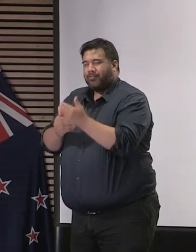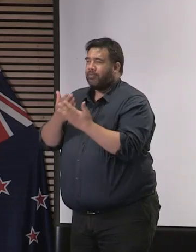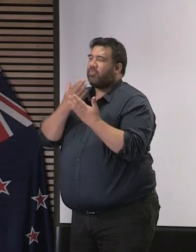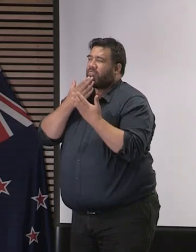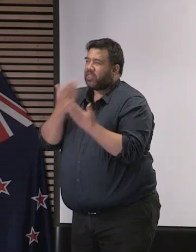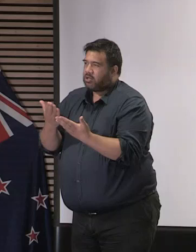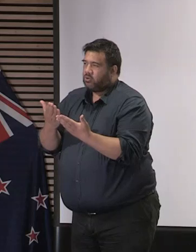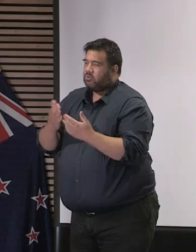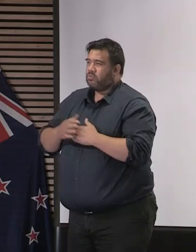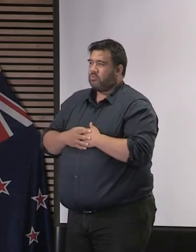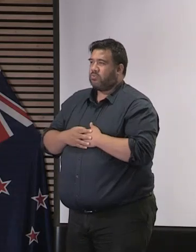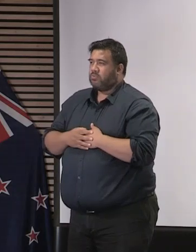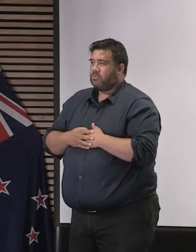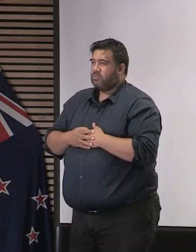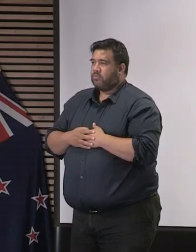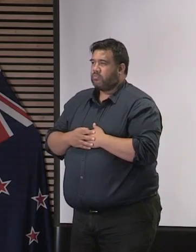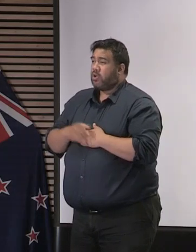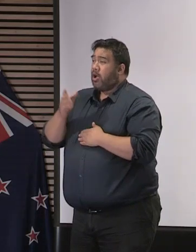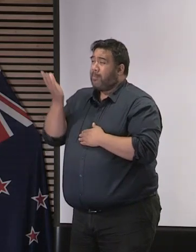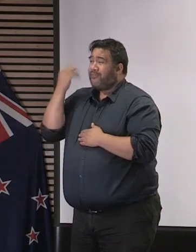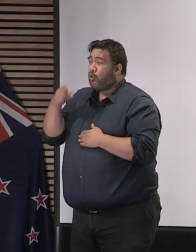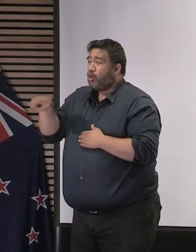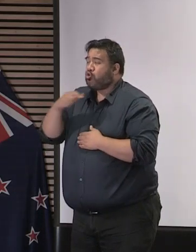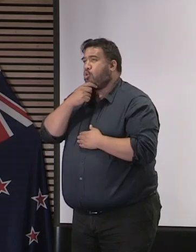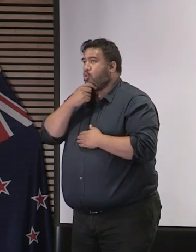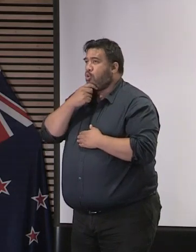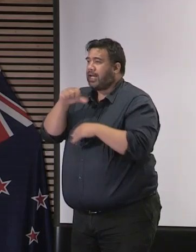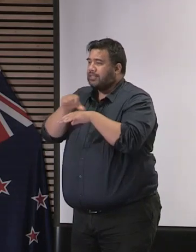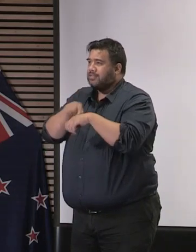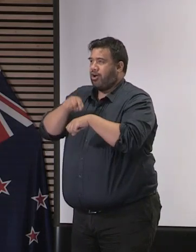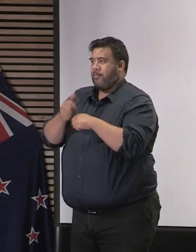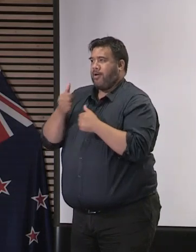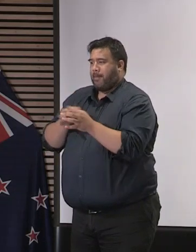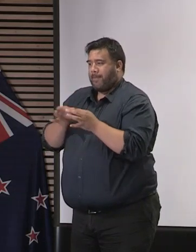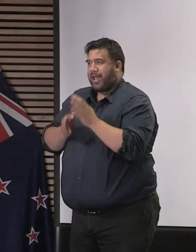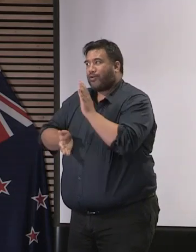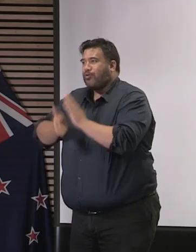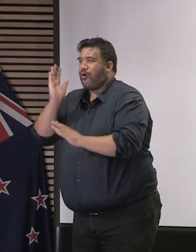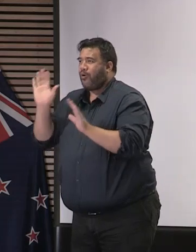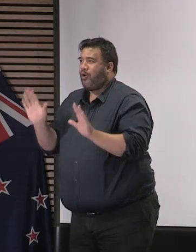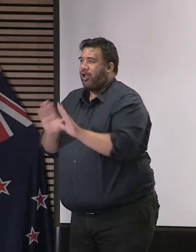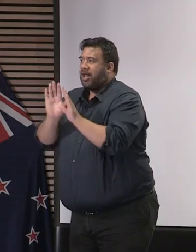to thank you all for uniting against COVID-19. For those